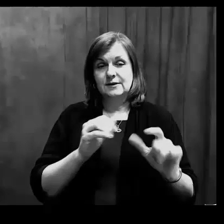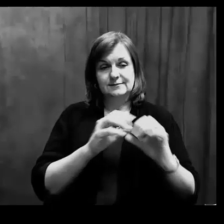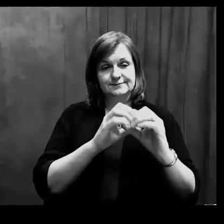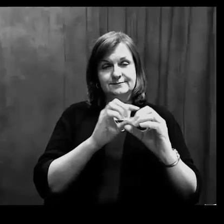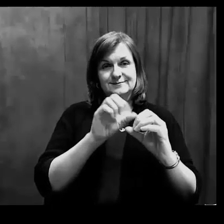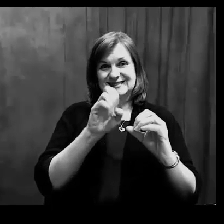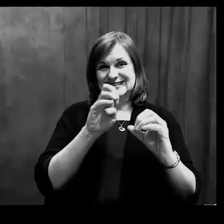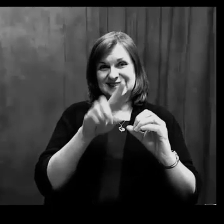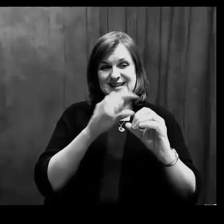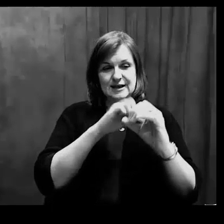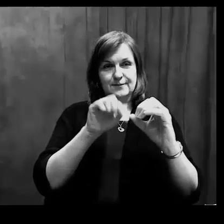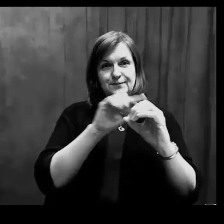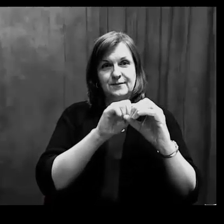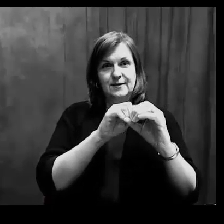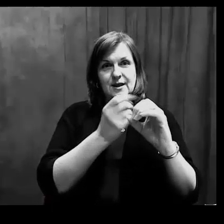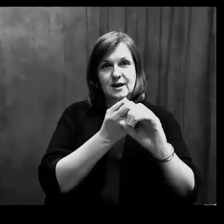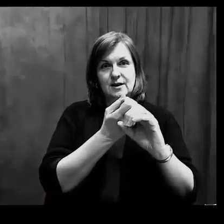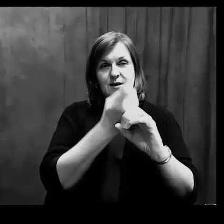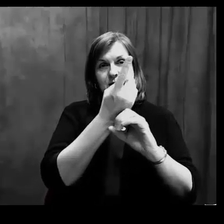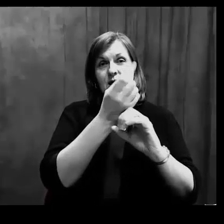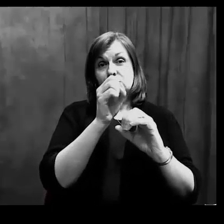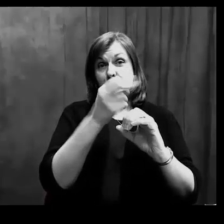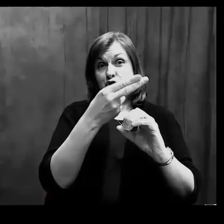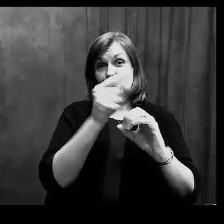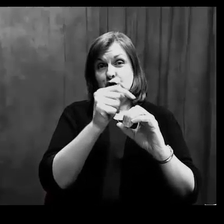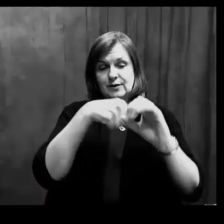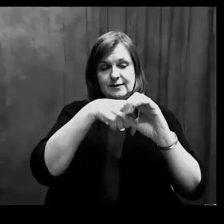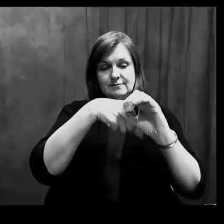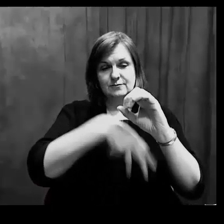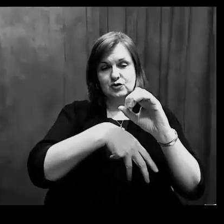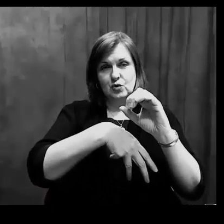germinated and we have the shoot that will be going up